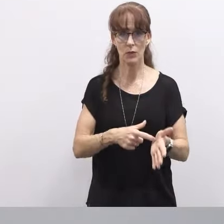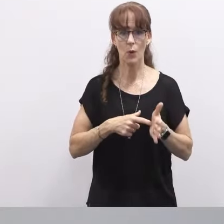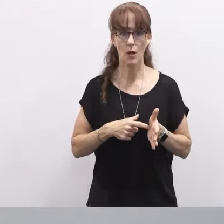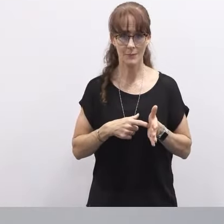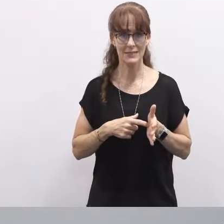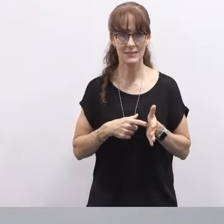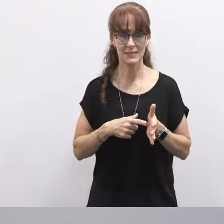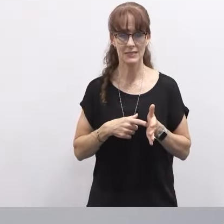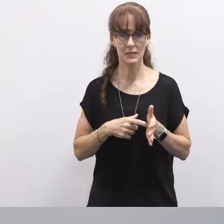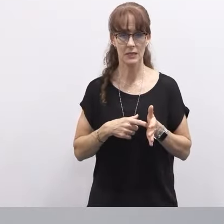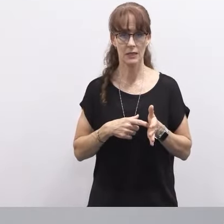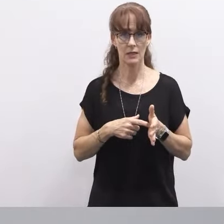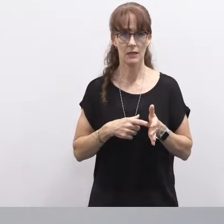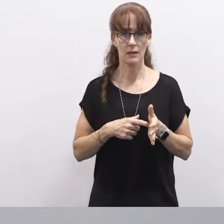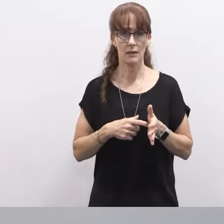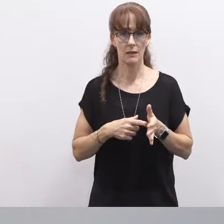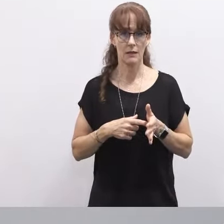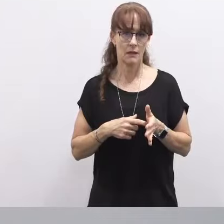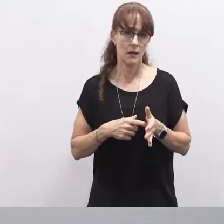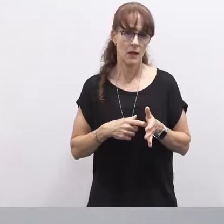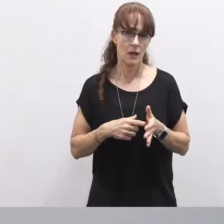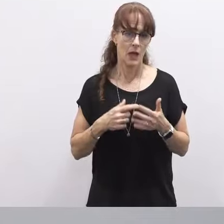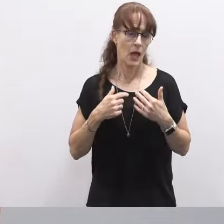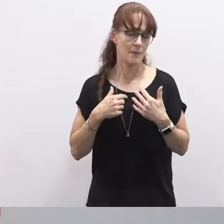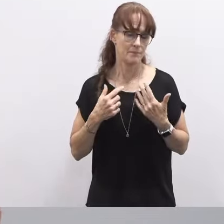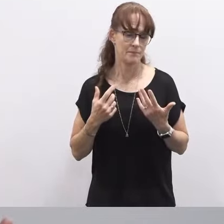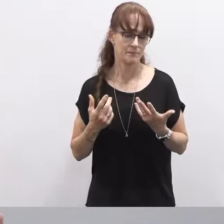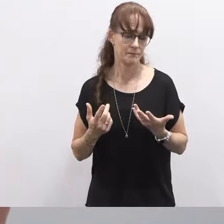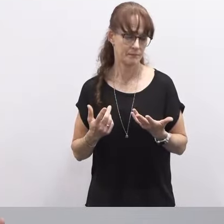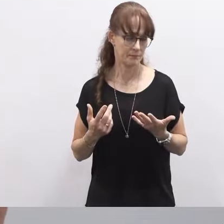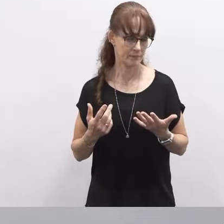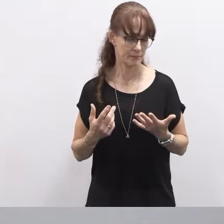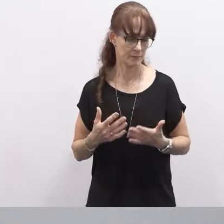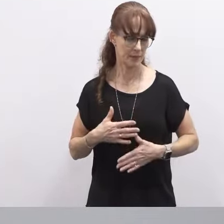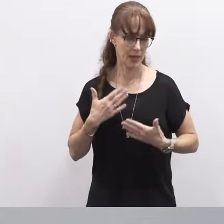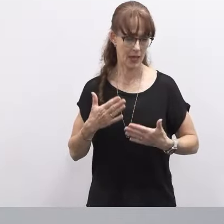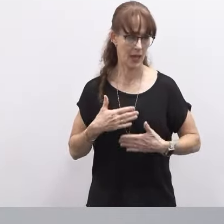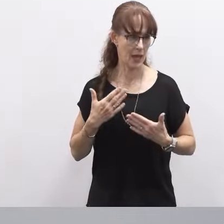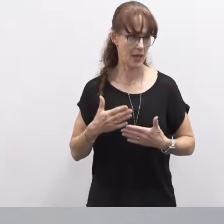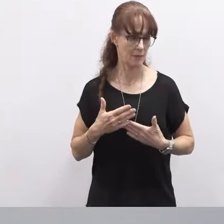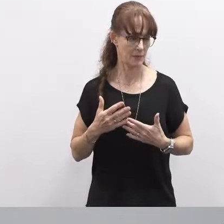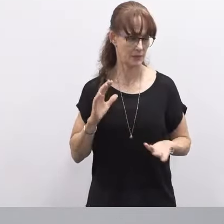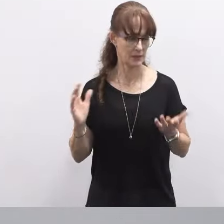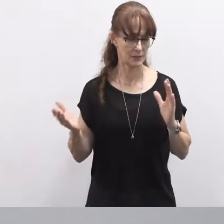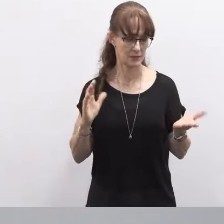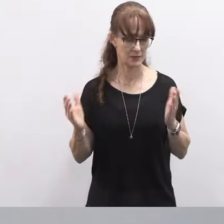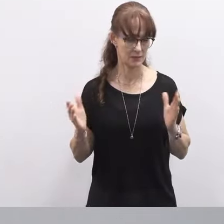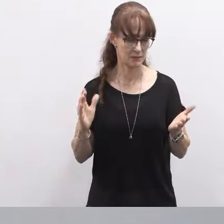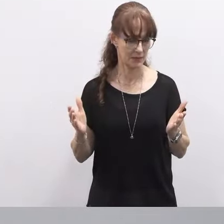And so I am pleasantly surprised that there doesn't seem to be a lot of,